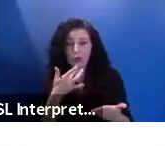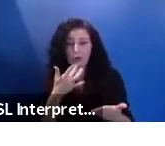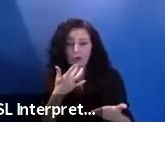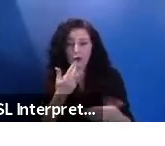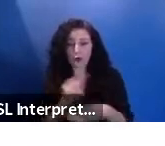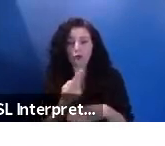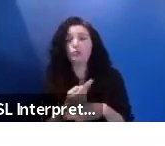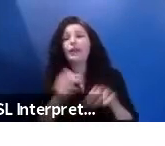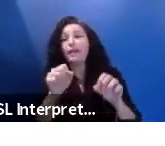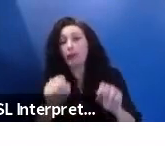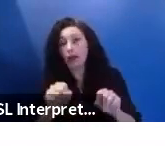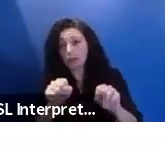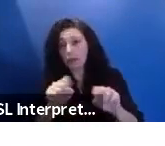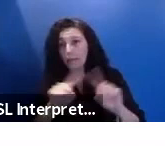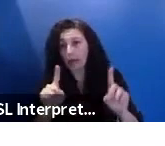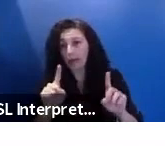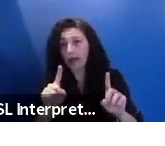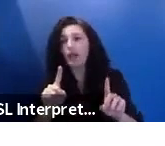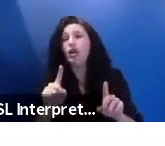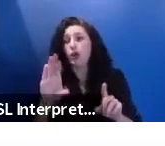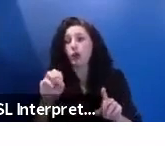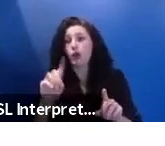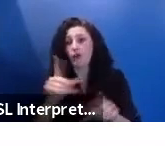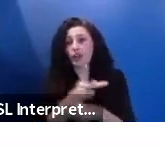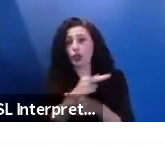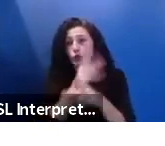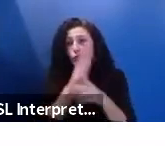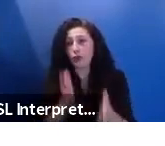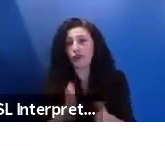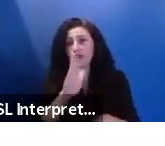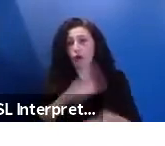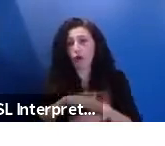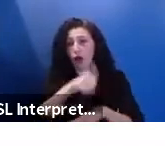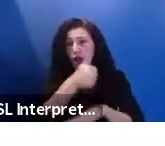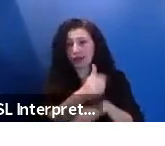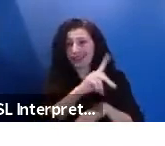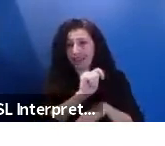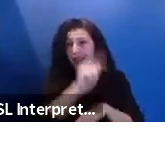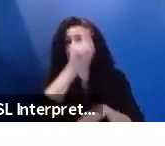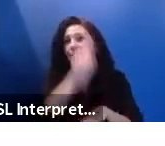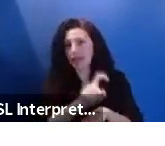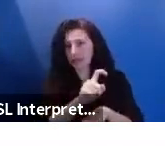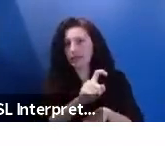by the COVID Supervisor on set, in order for you to do that. And the intention of this is that really people need to wear appropriate PPE.